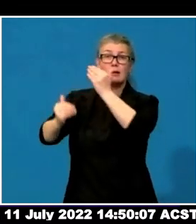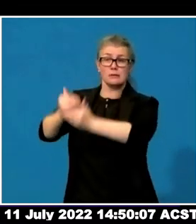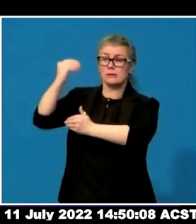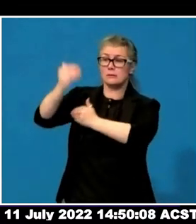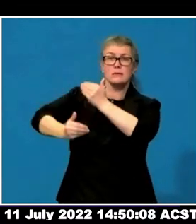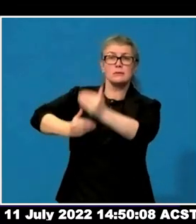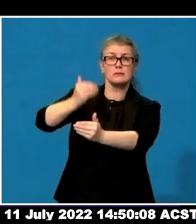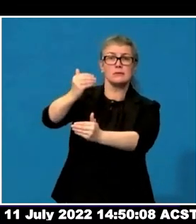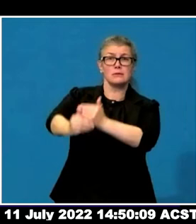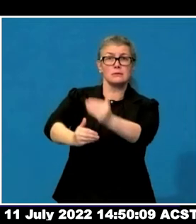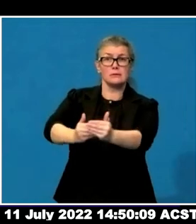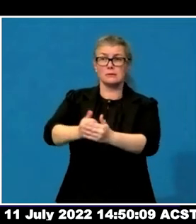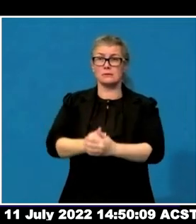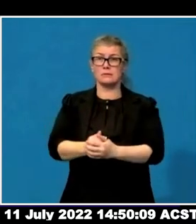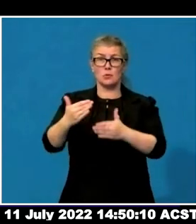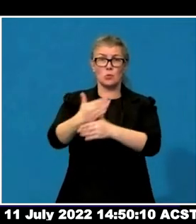their environments to meet their needs.